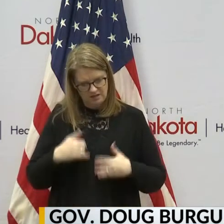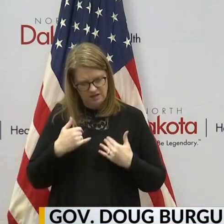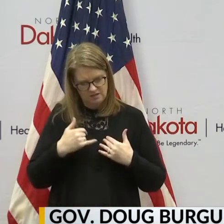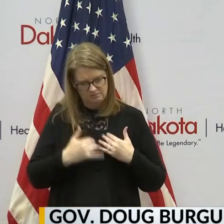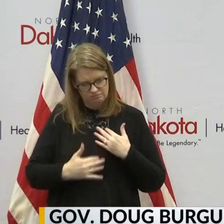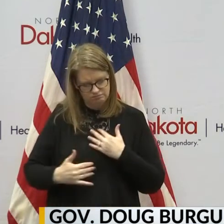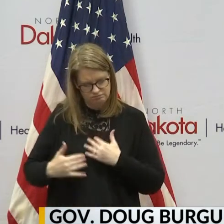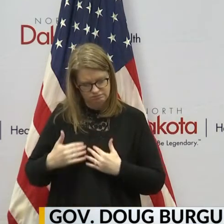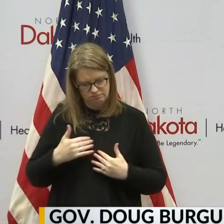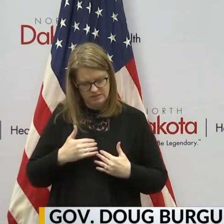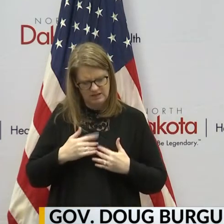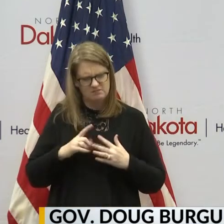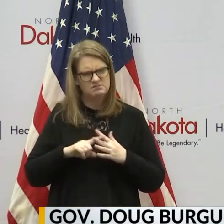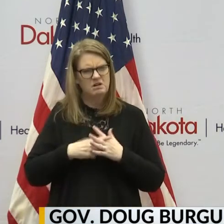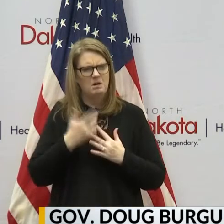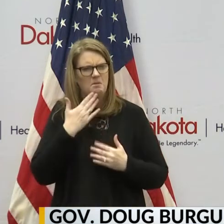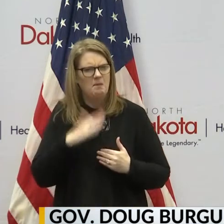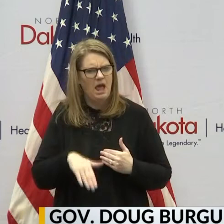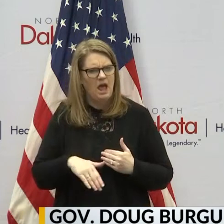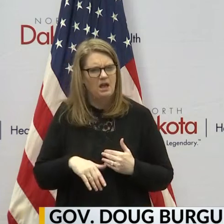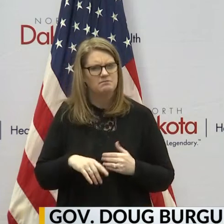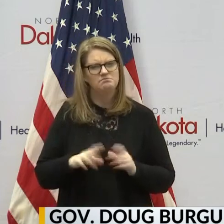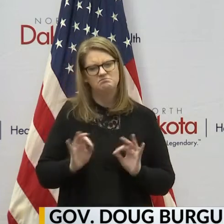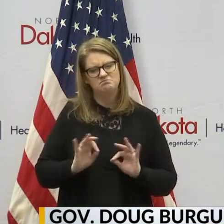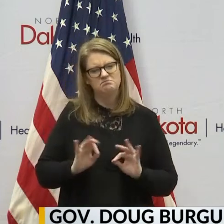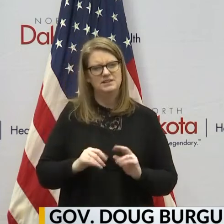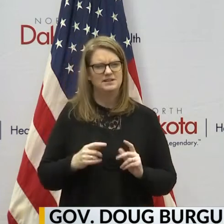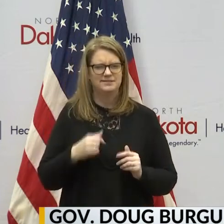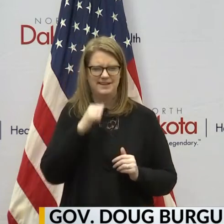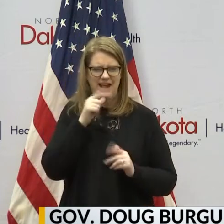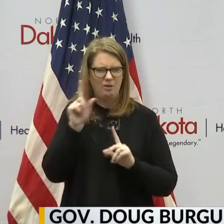CONTRACTED THIS 10 DAYS OR MORE AGO, THEY HAVE A FEW DAYS OF